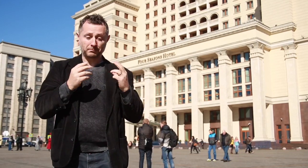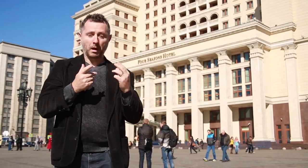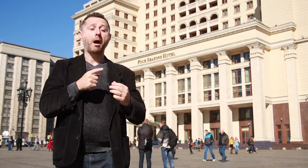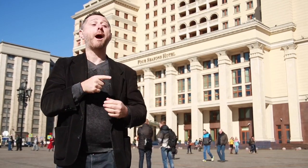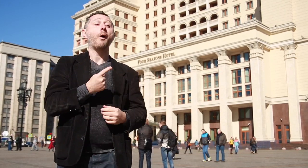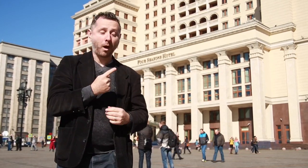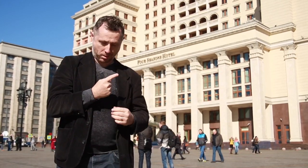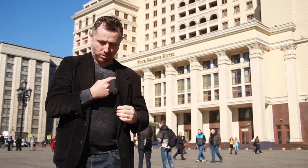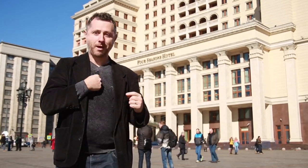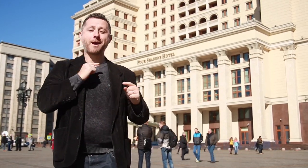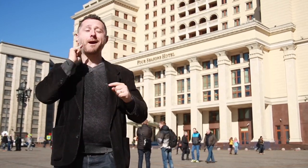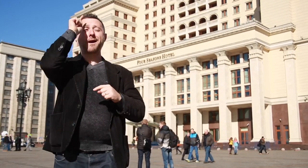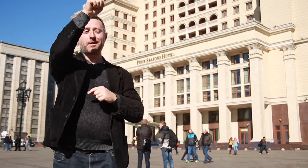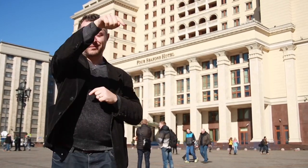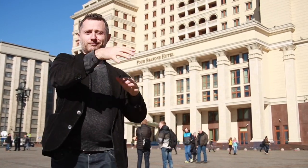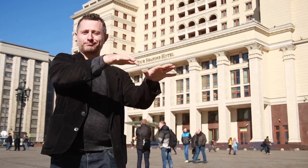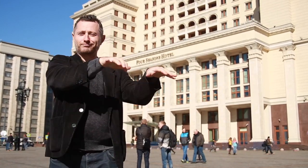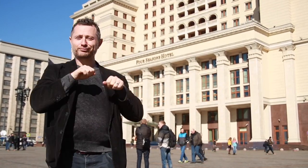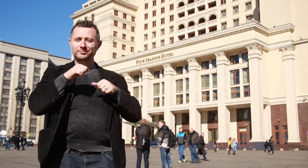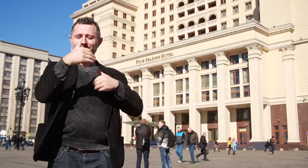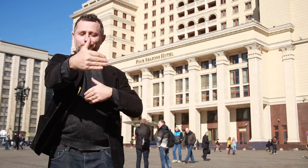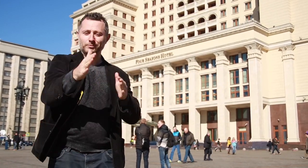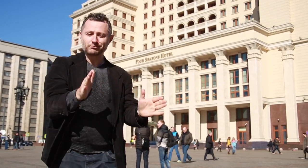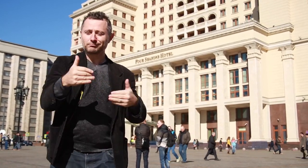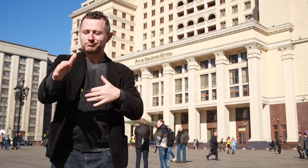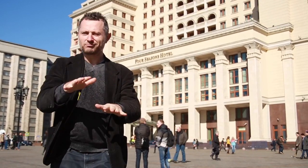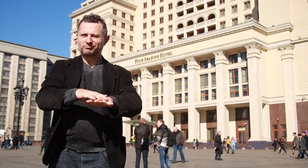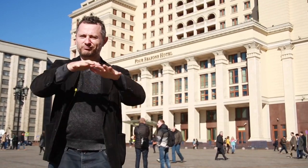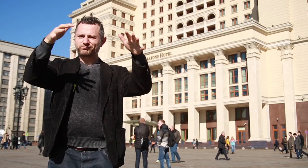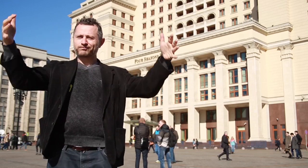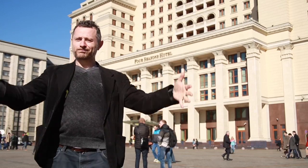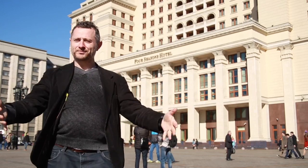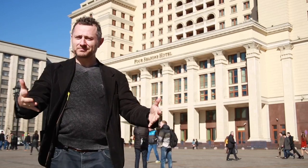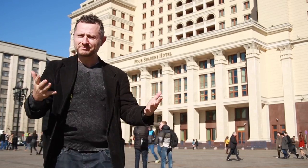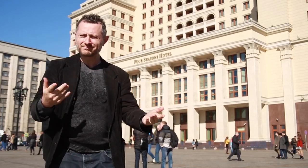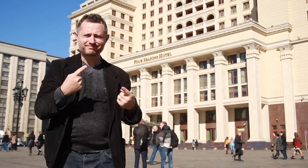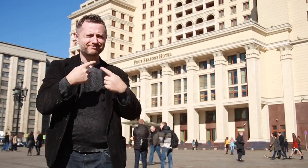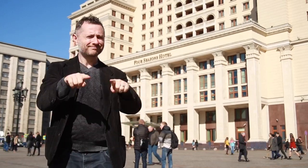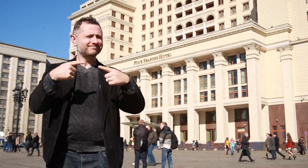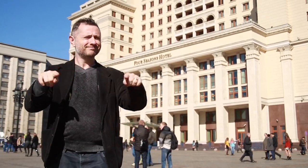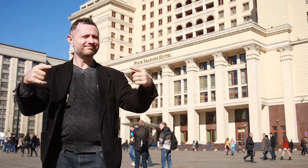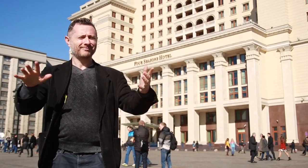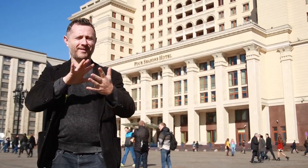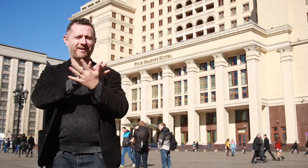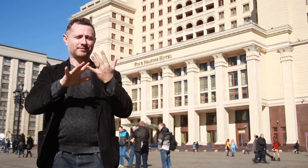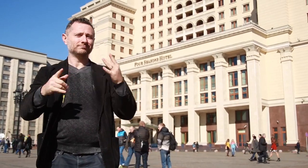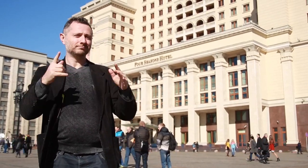would have to let them go for lack of evidence. After an agreement was made, they would go elsewhere to pick up the stack